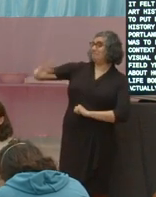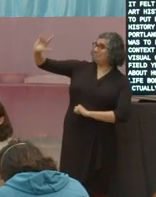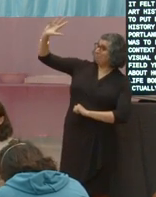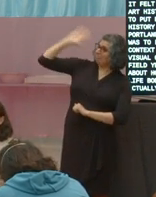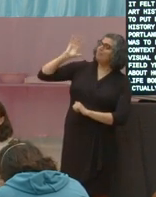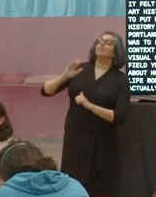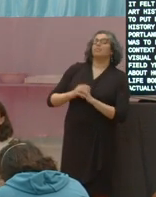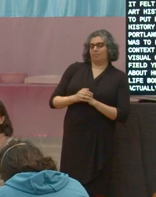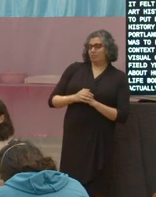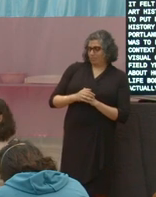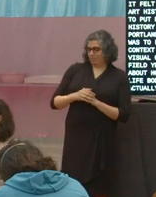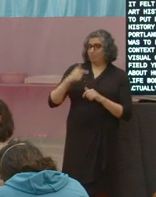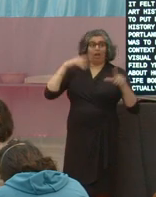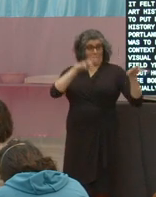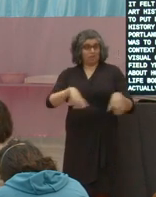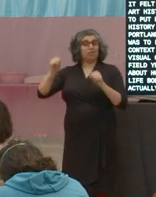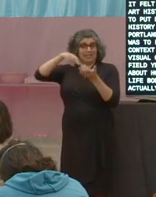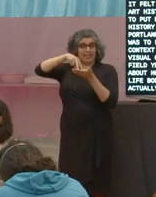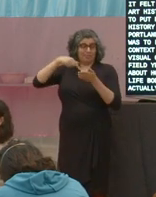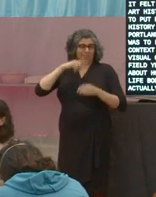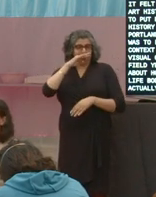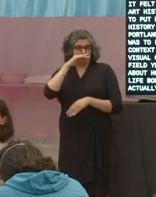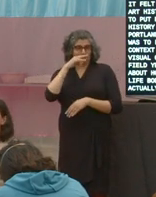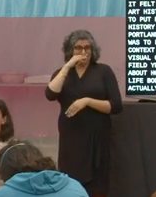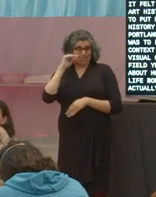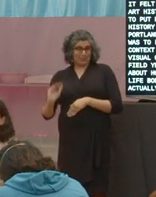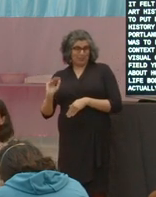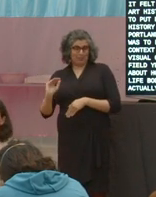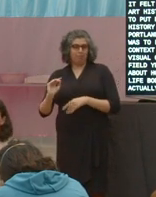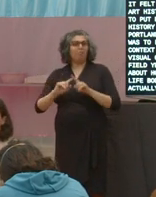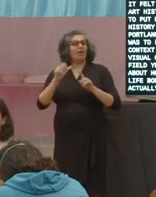was a horrible wallflower. And in the ballet class, when I was